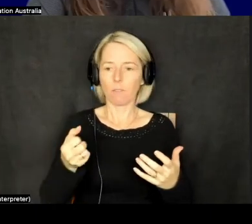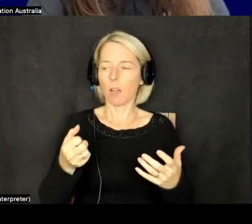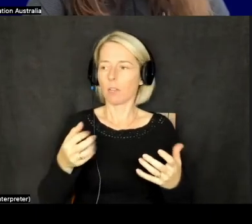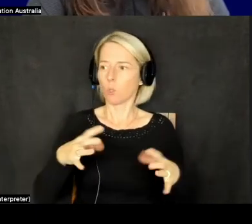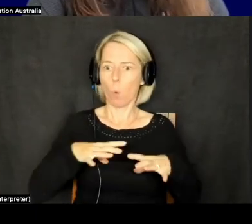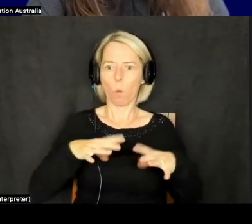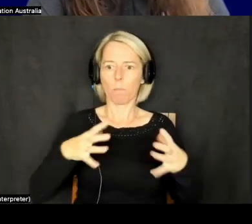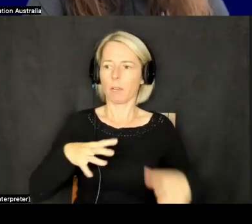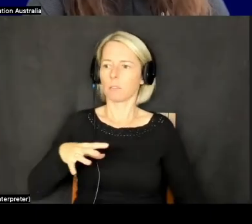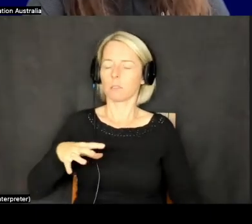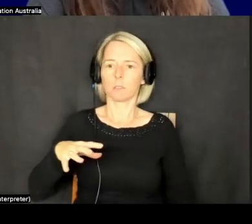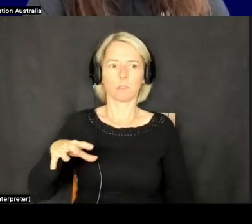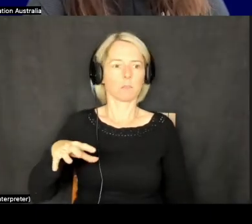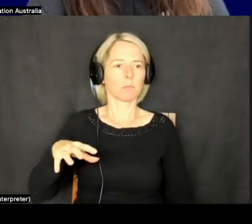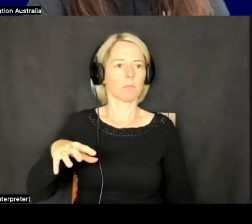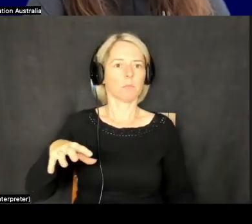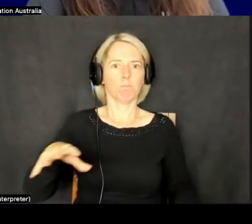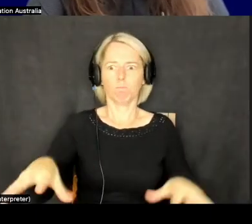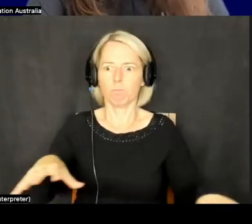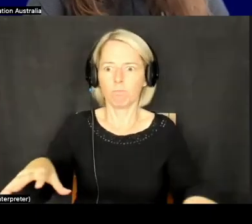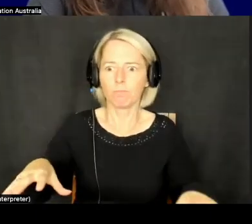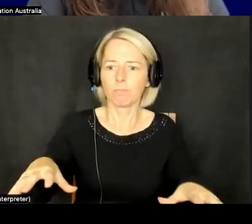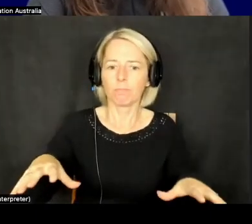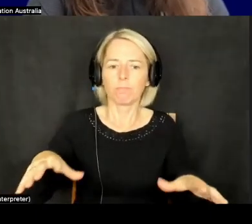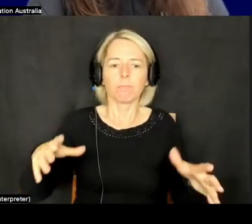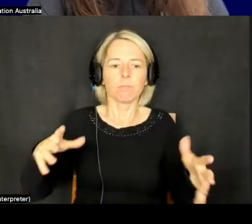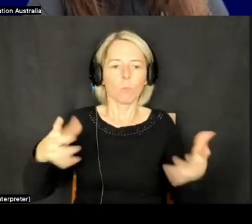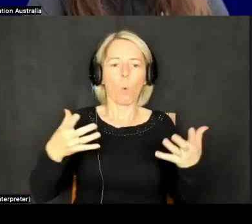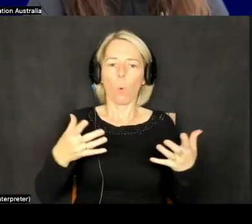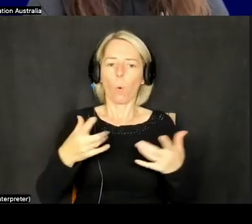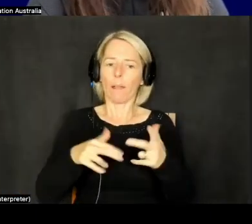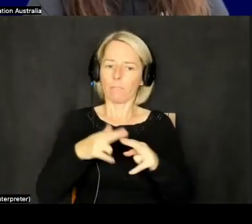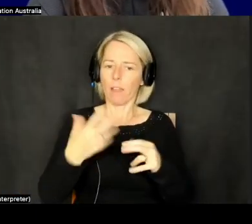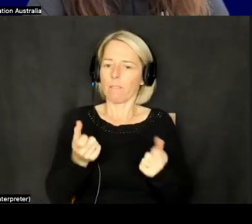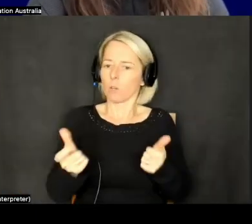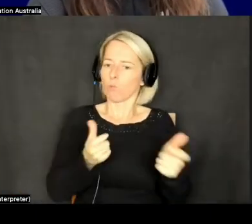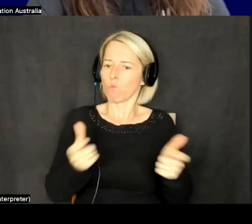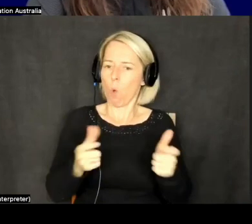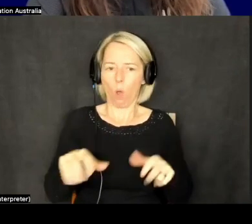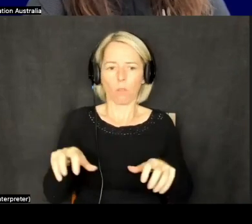and how to support that movement and how positioning can affect that movement.